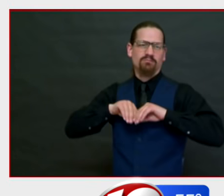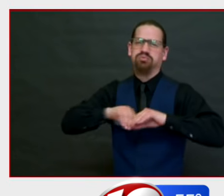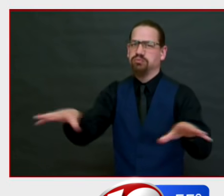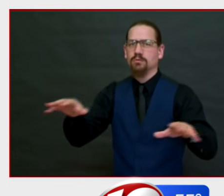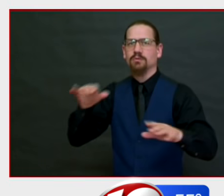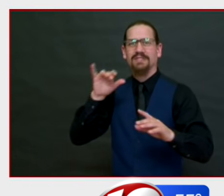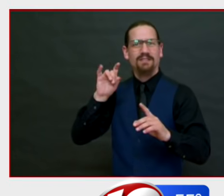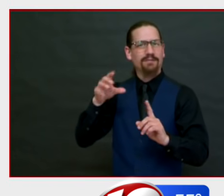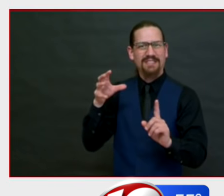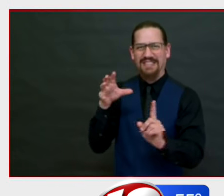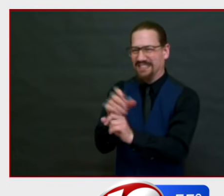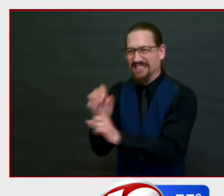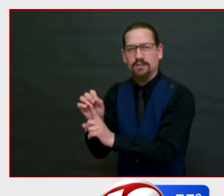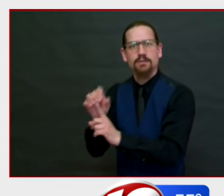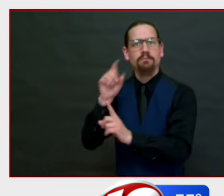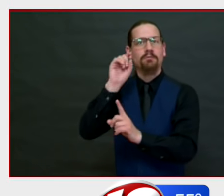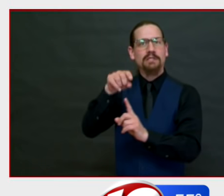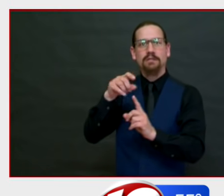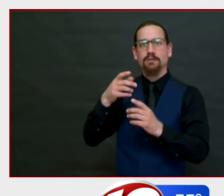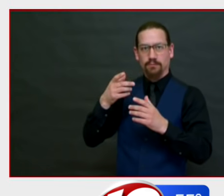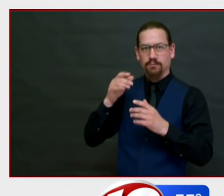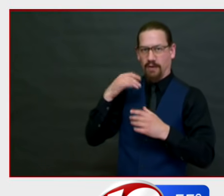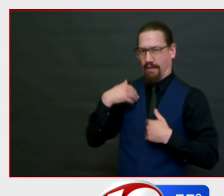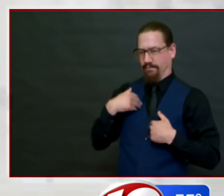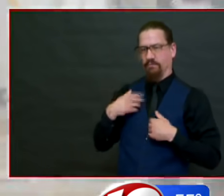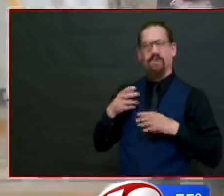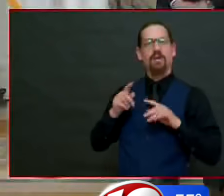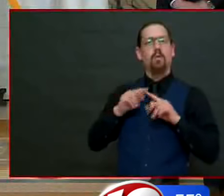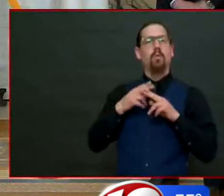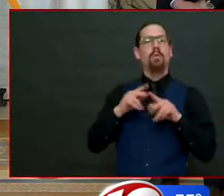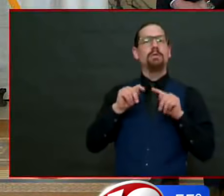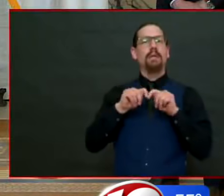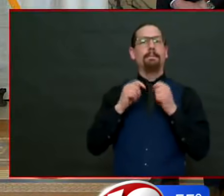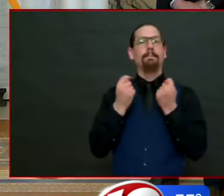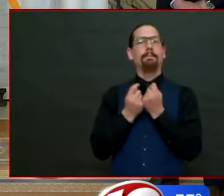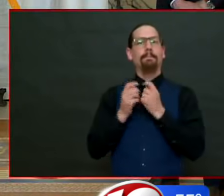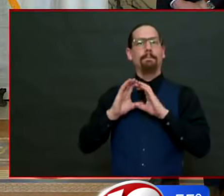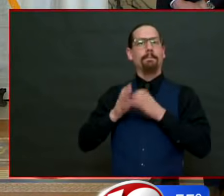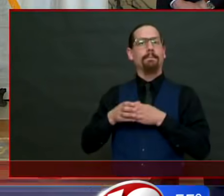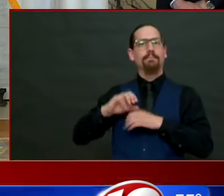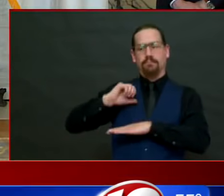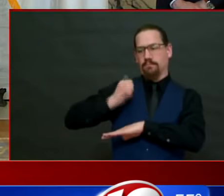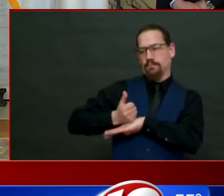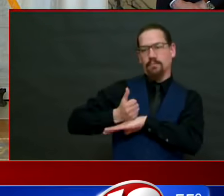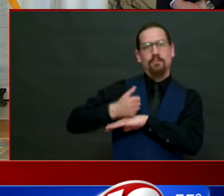RUNS AWAY. OUR PLAN IS FOR AN OUTBREAK